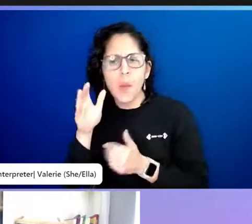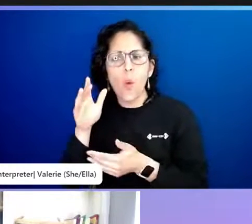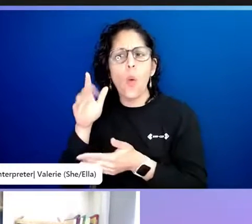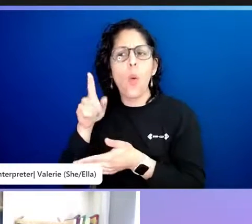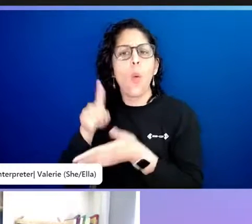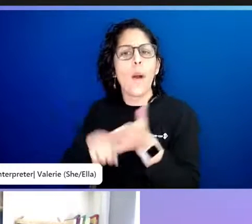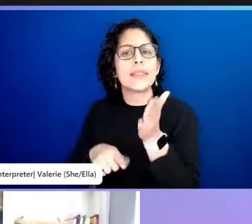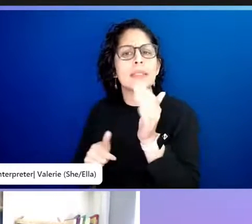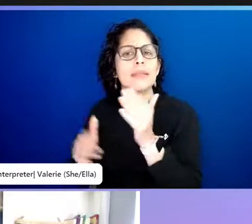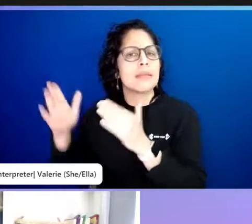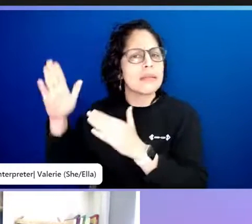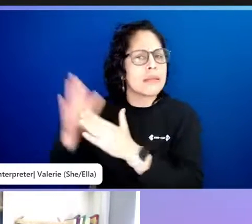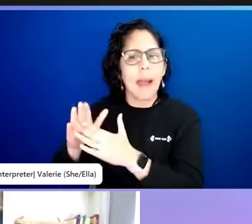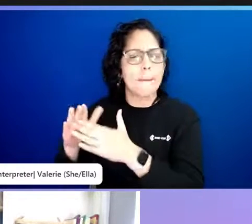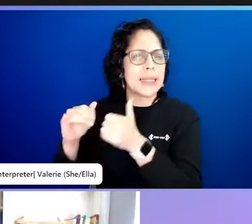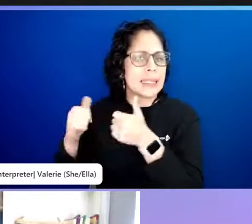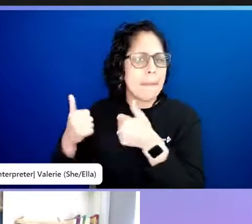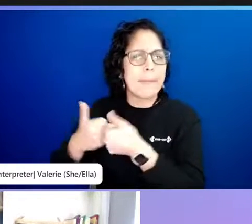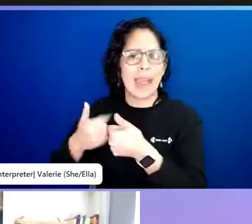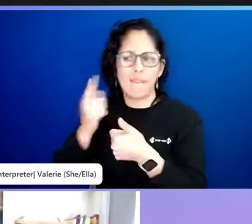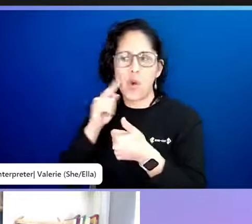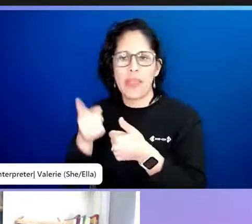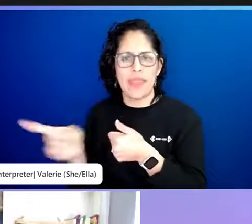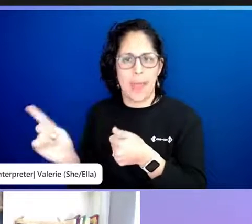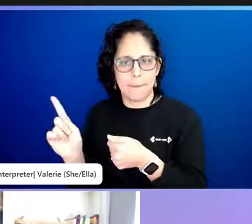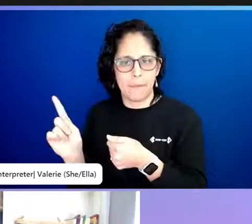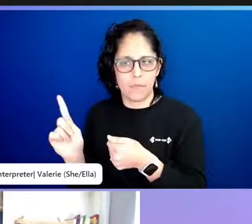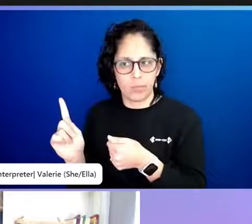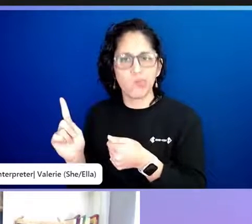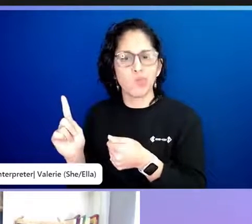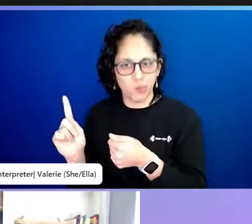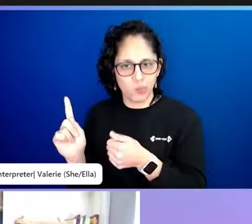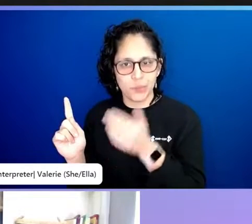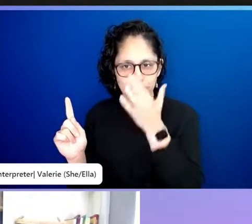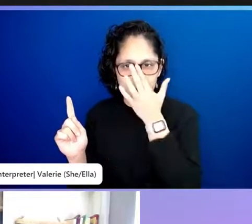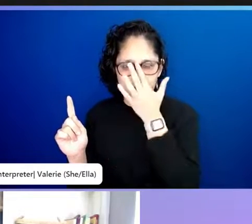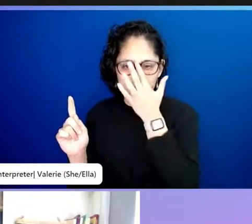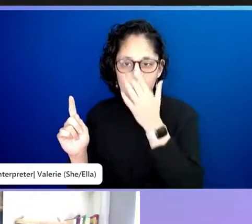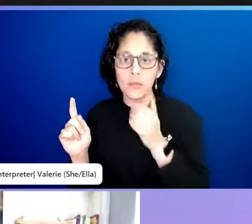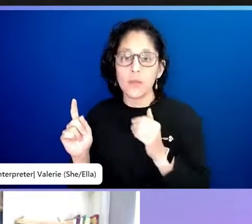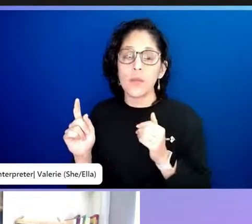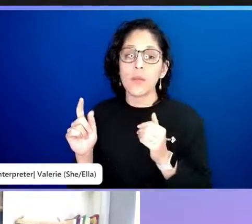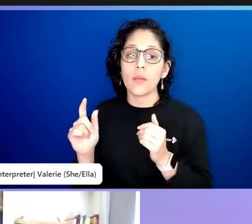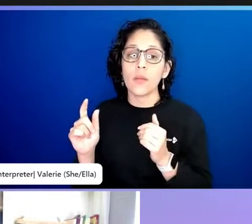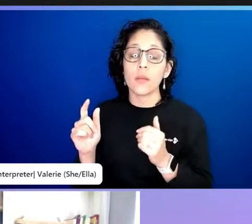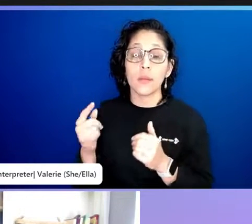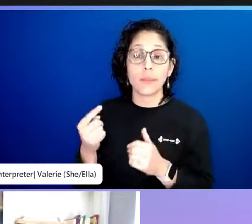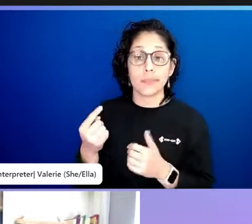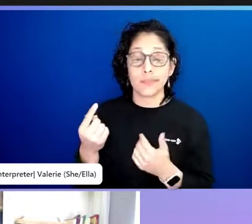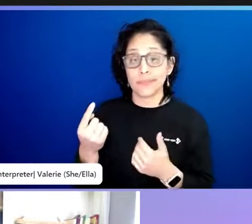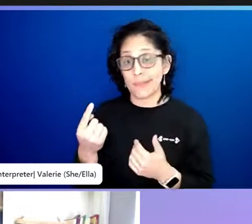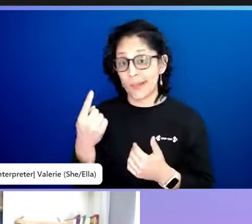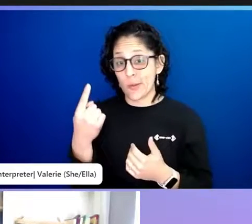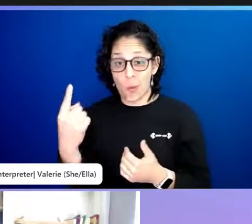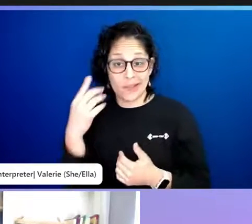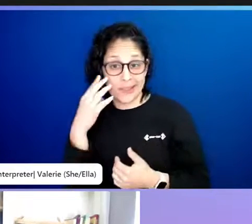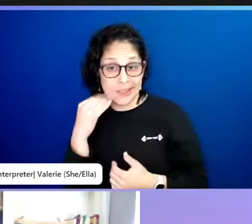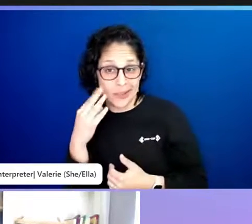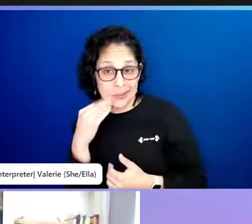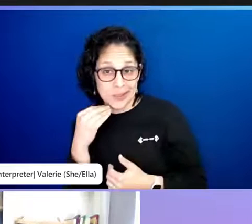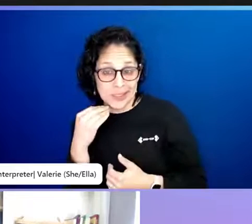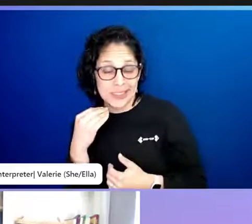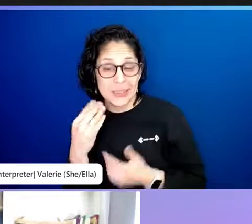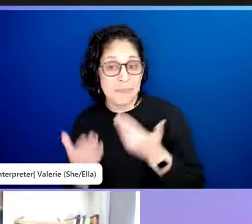for them right so like for for somebody who like one experience maybe has more focused